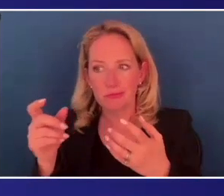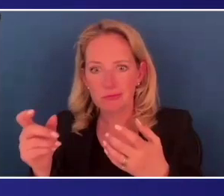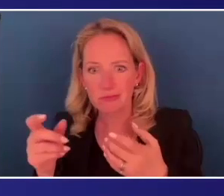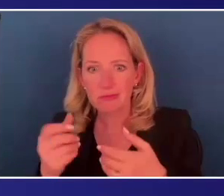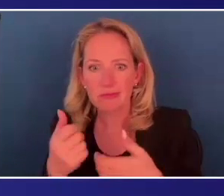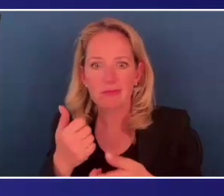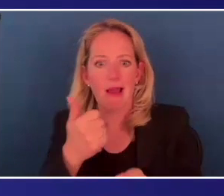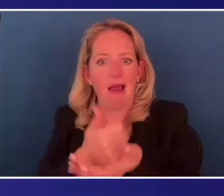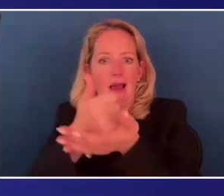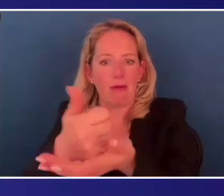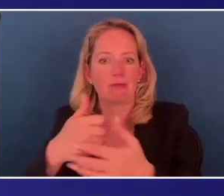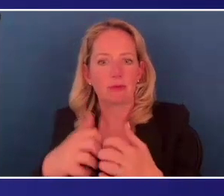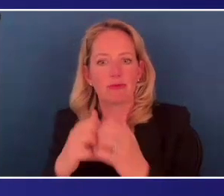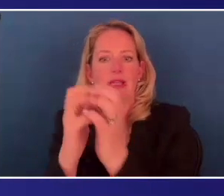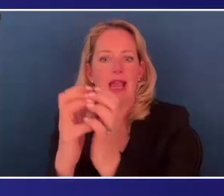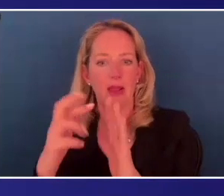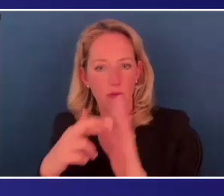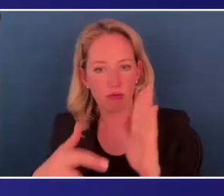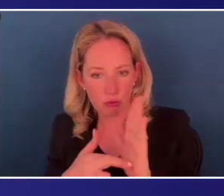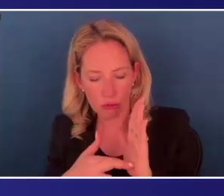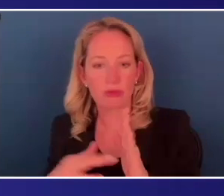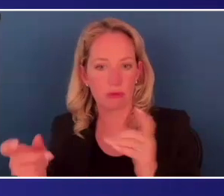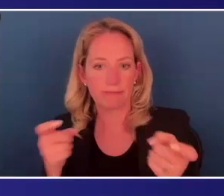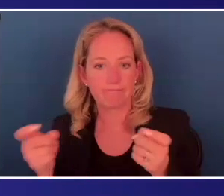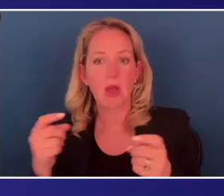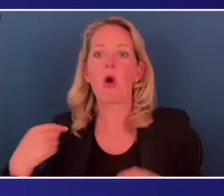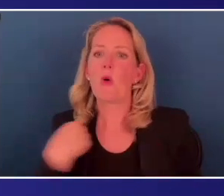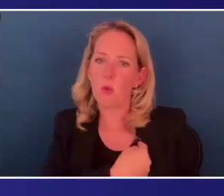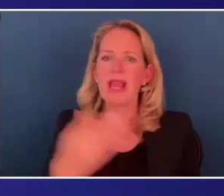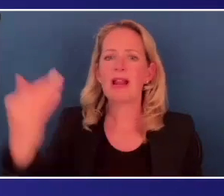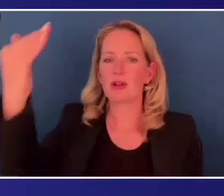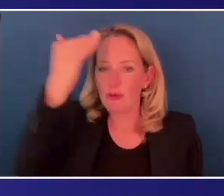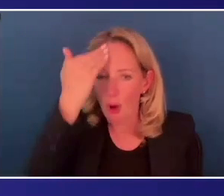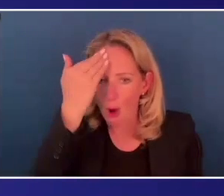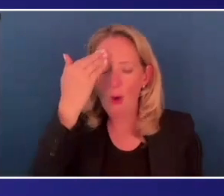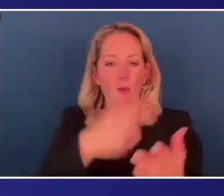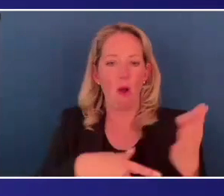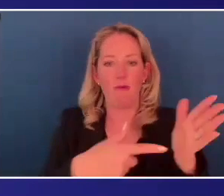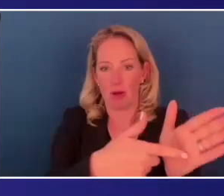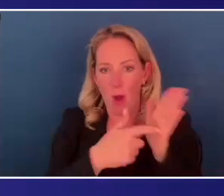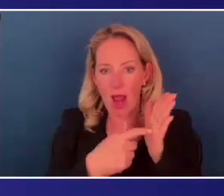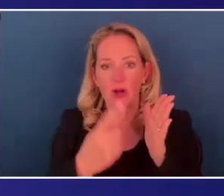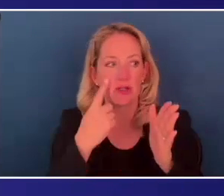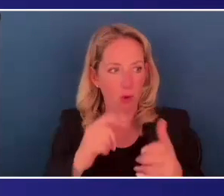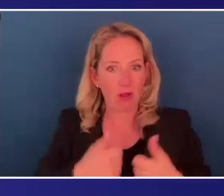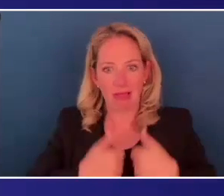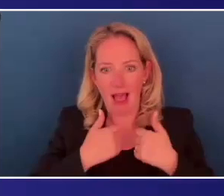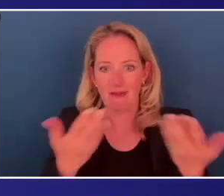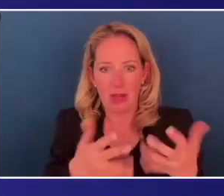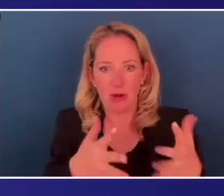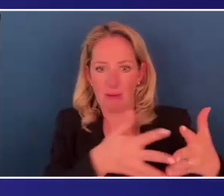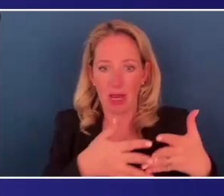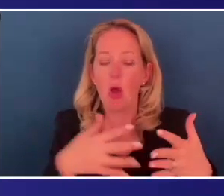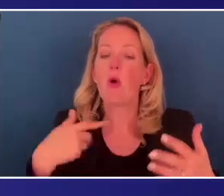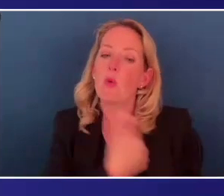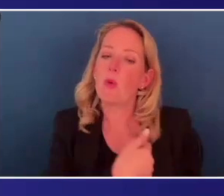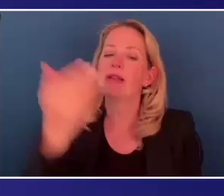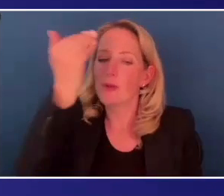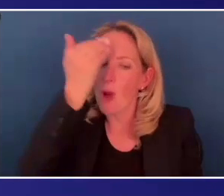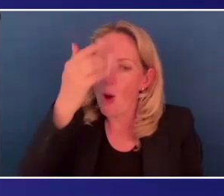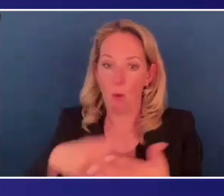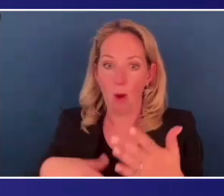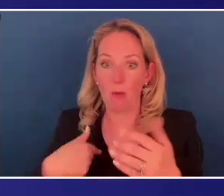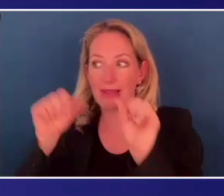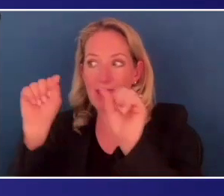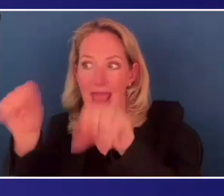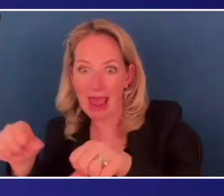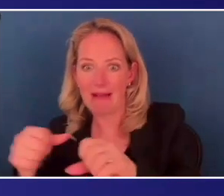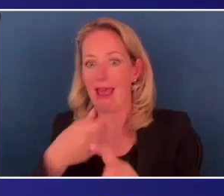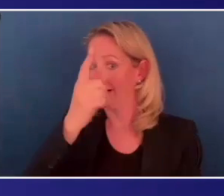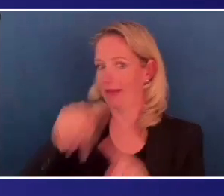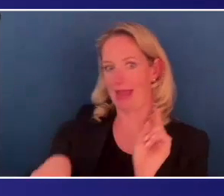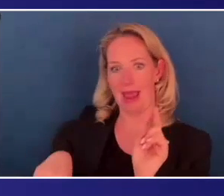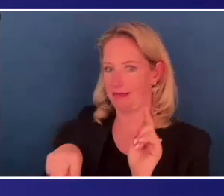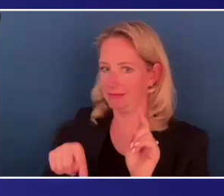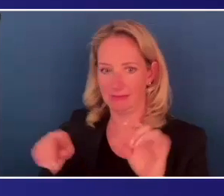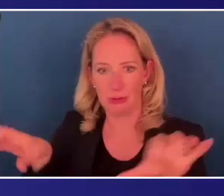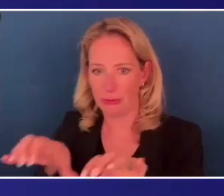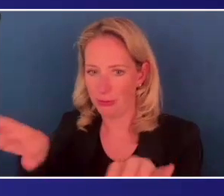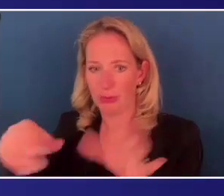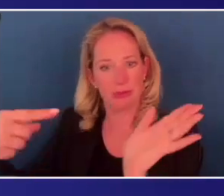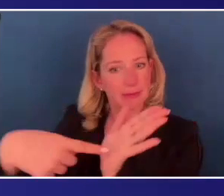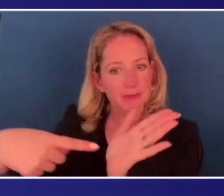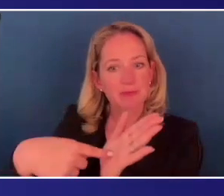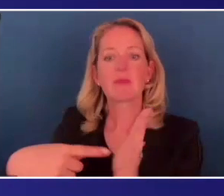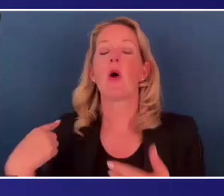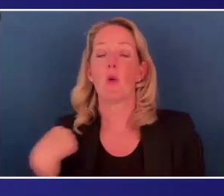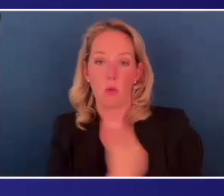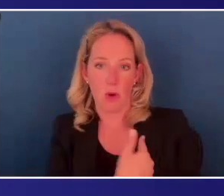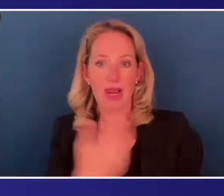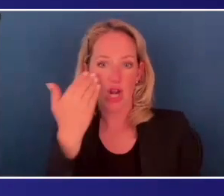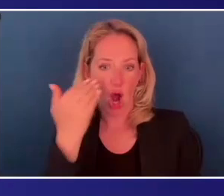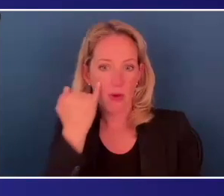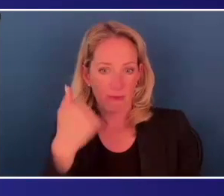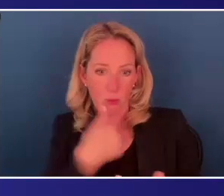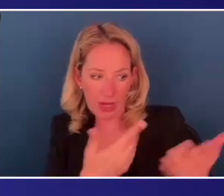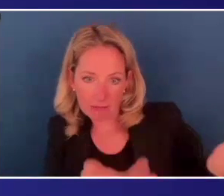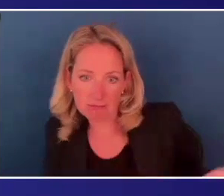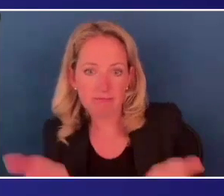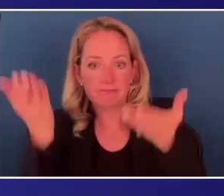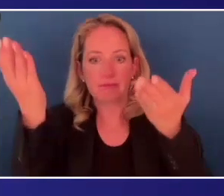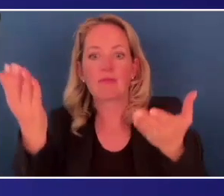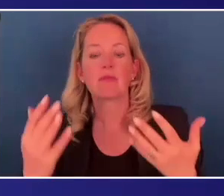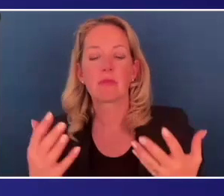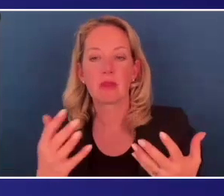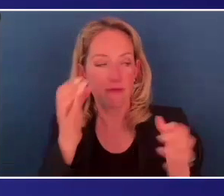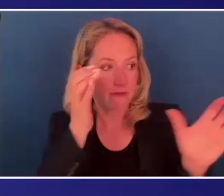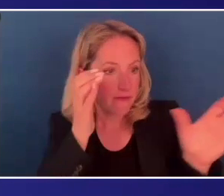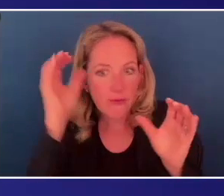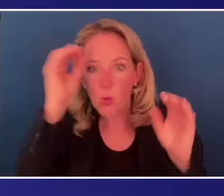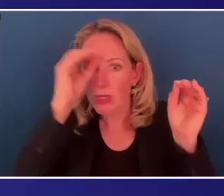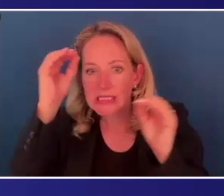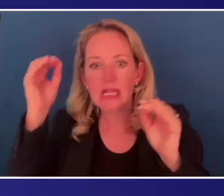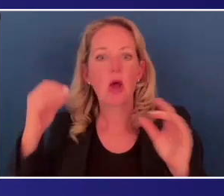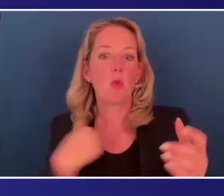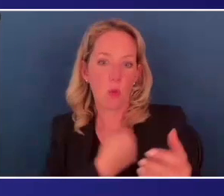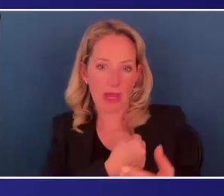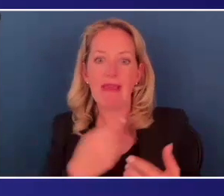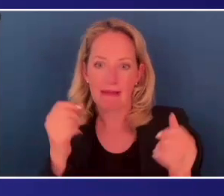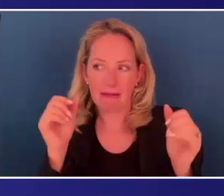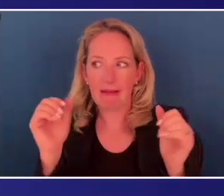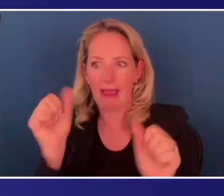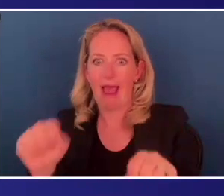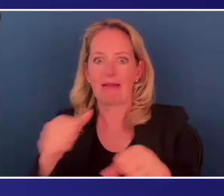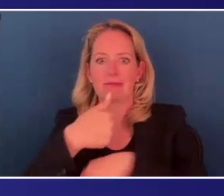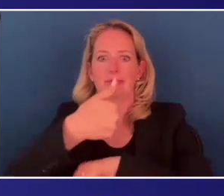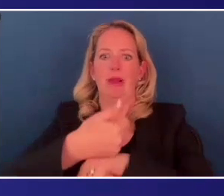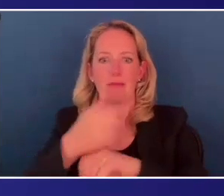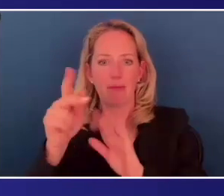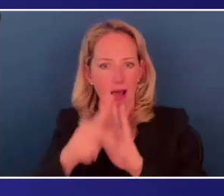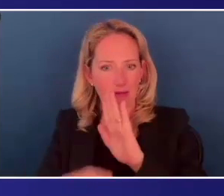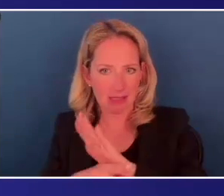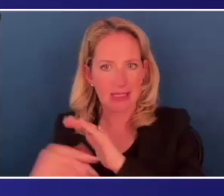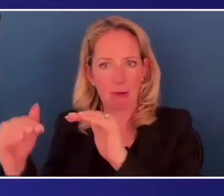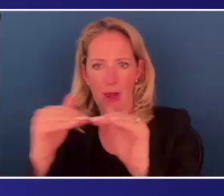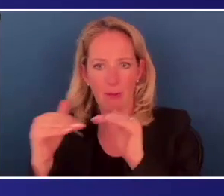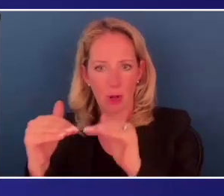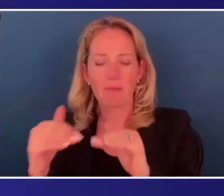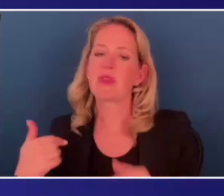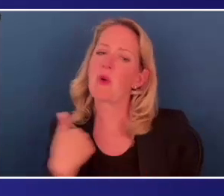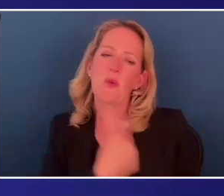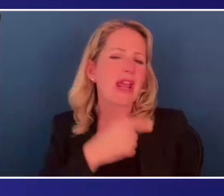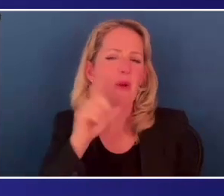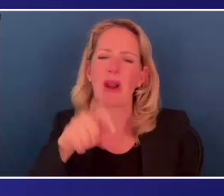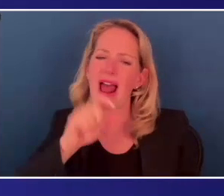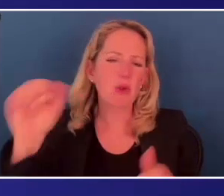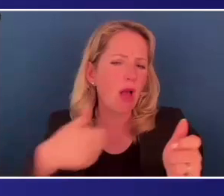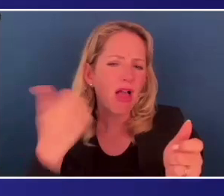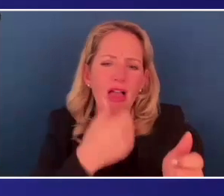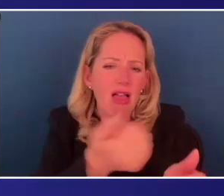And when we uplift voices, we can make sure that whatever policies we create are equitable. We don't have to go after folks and garnish their wages if we put them at the table in the forefront of that rule making to begin with.